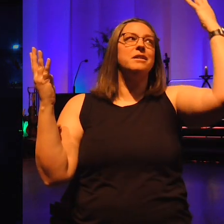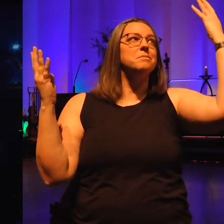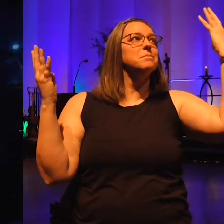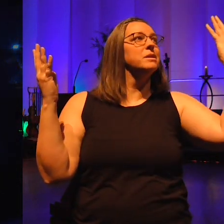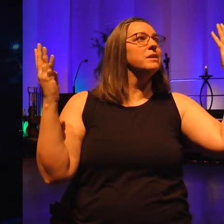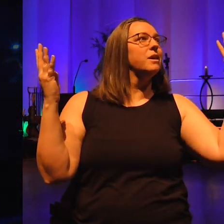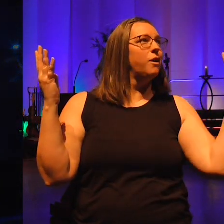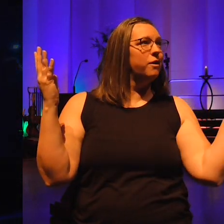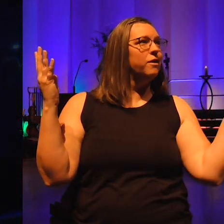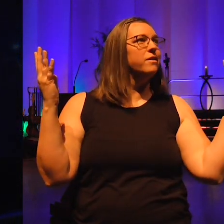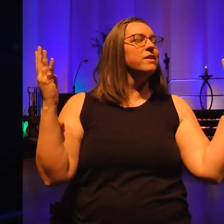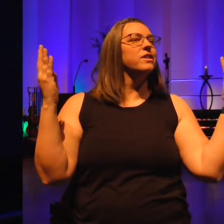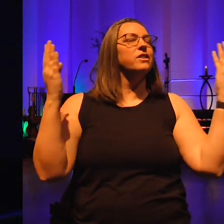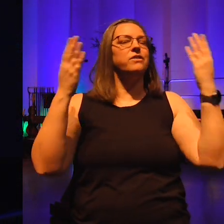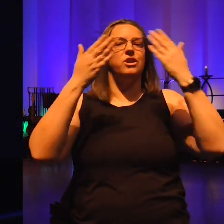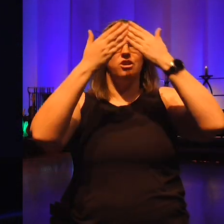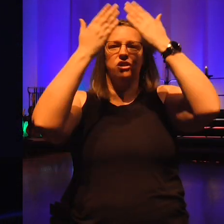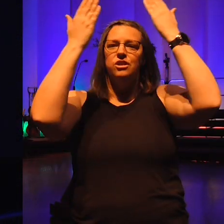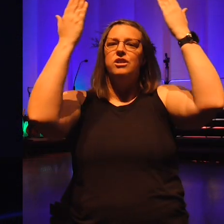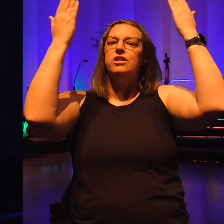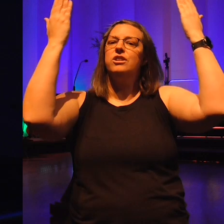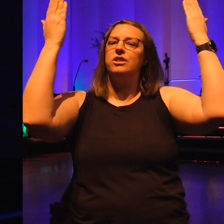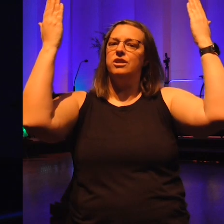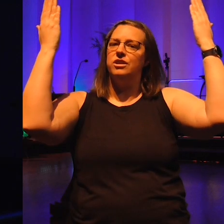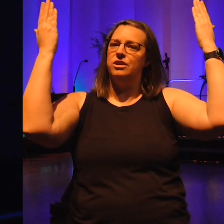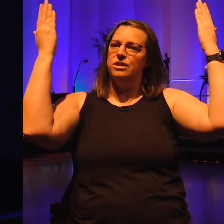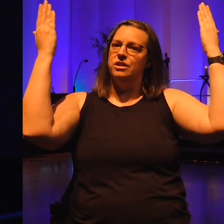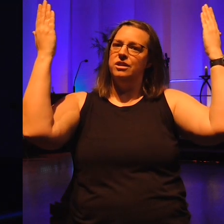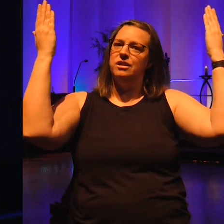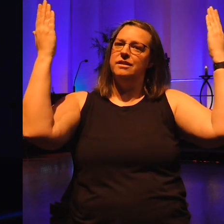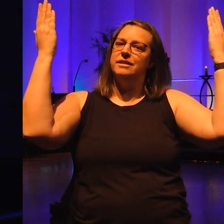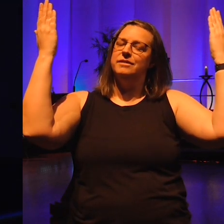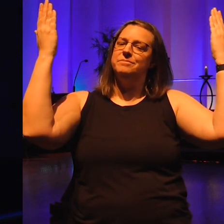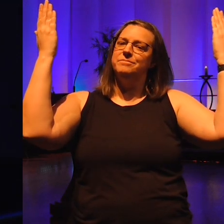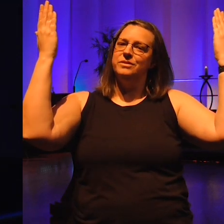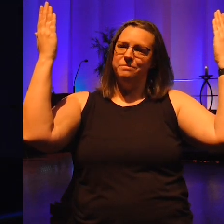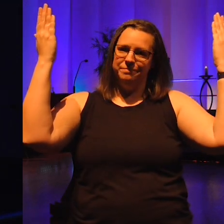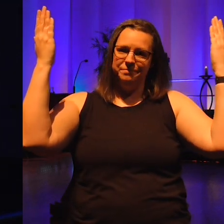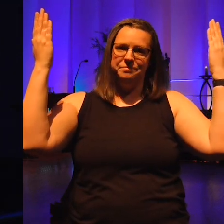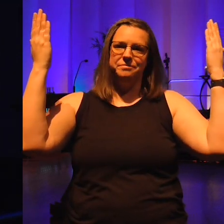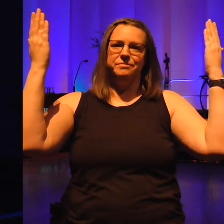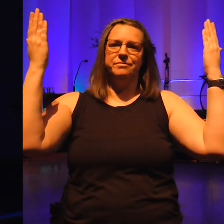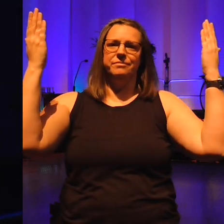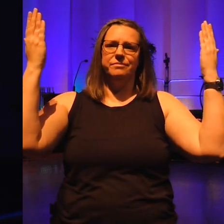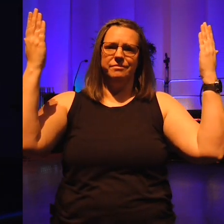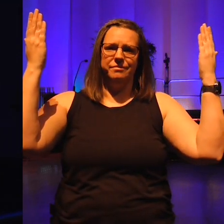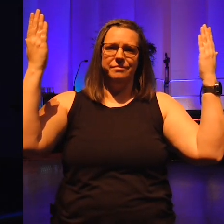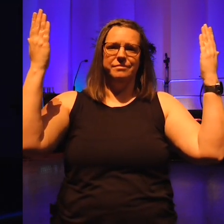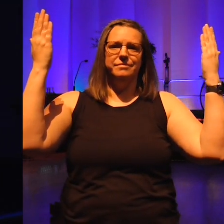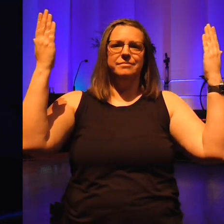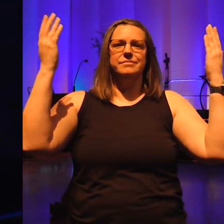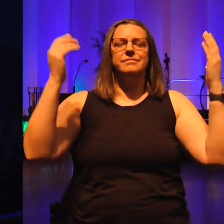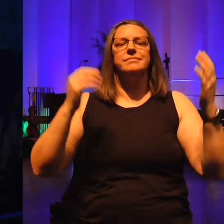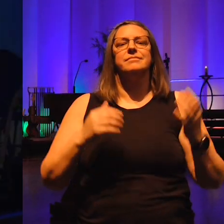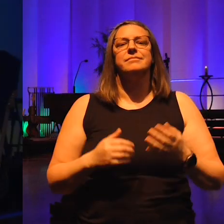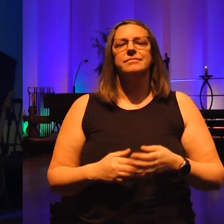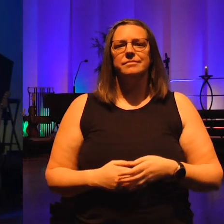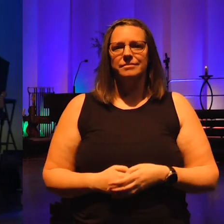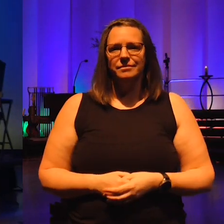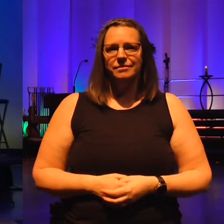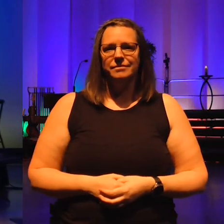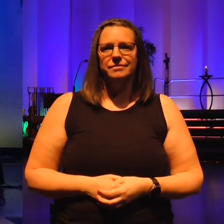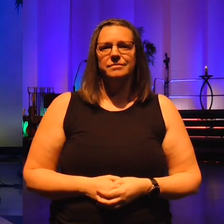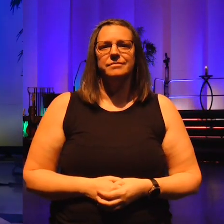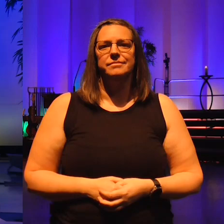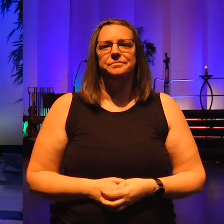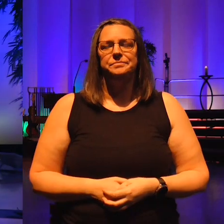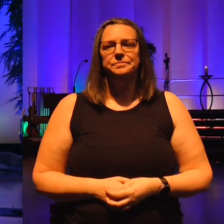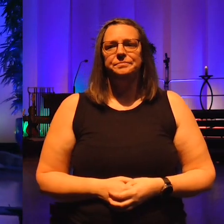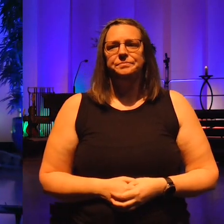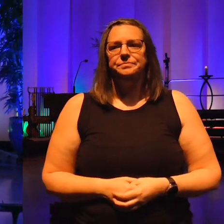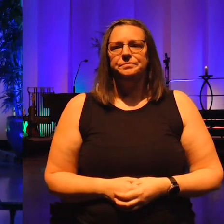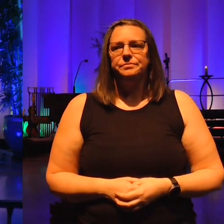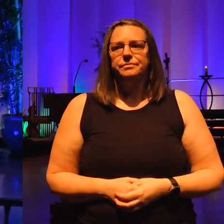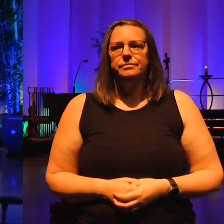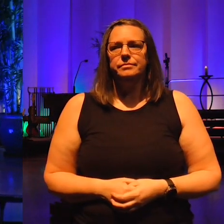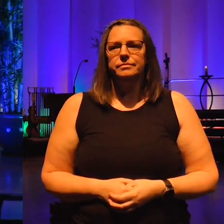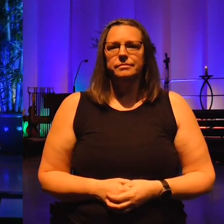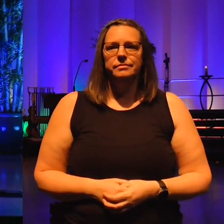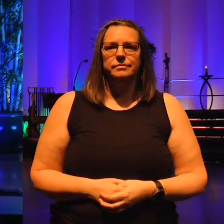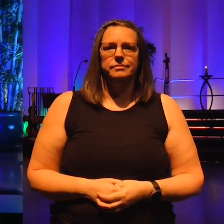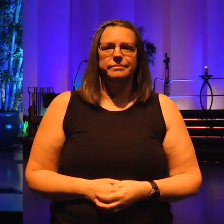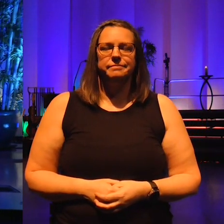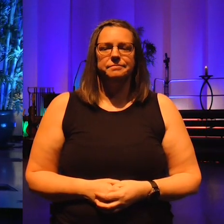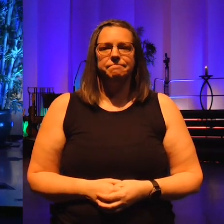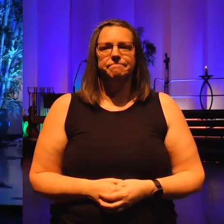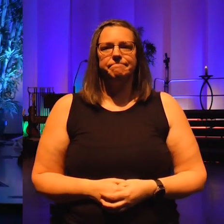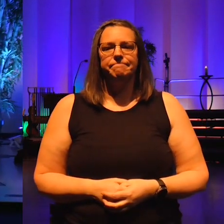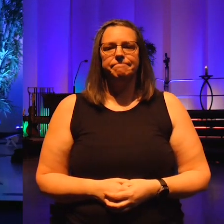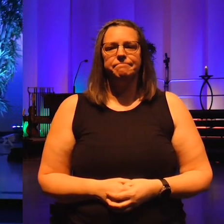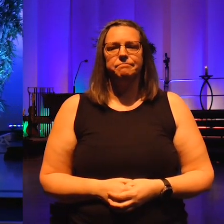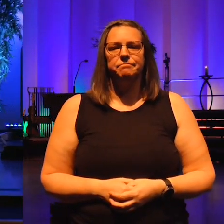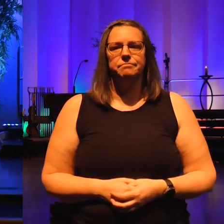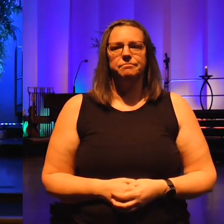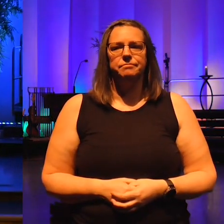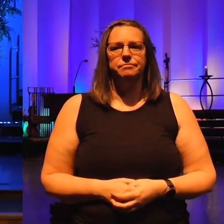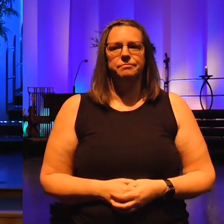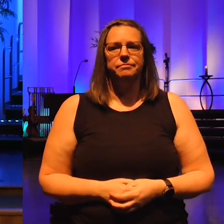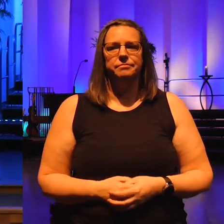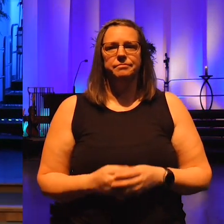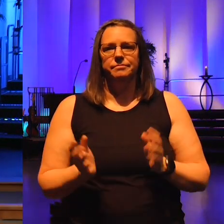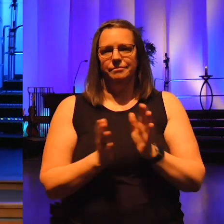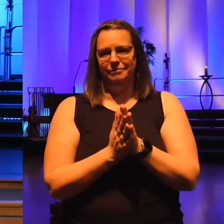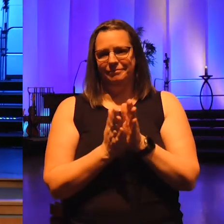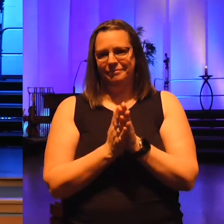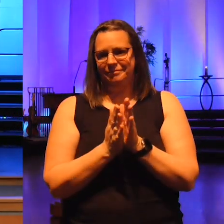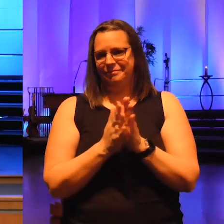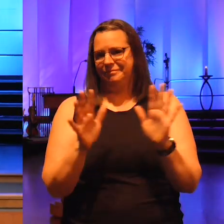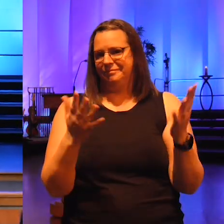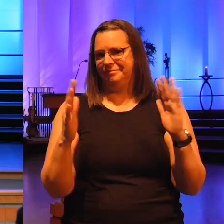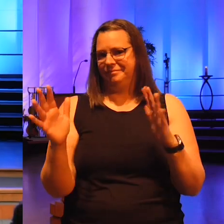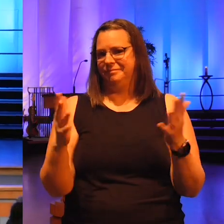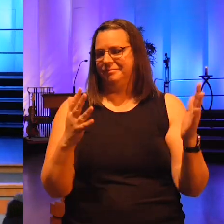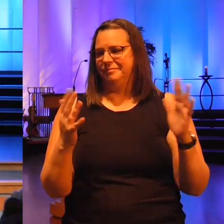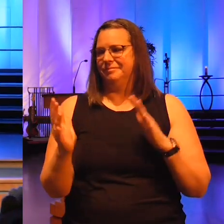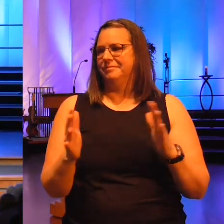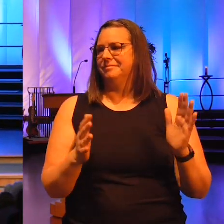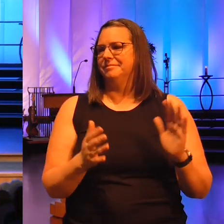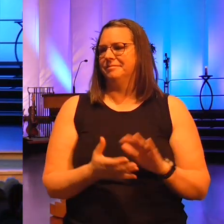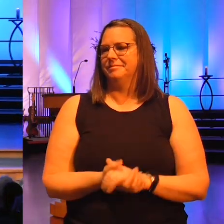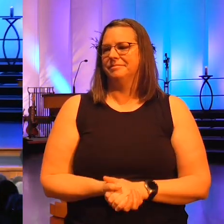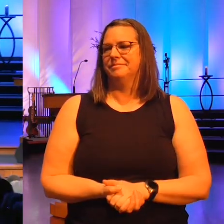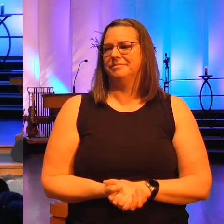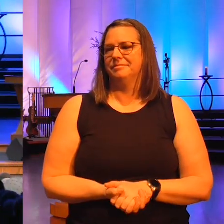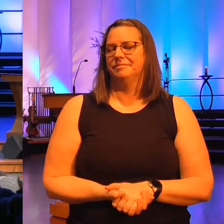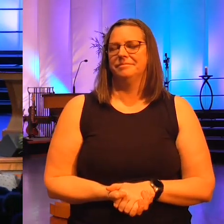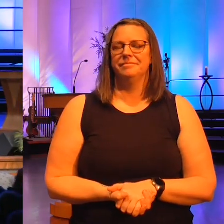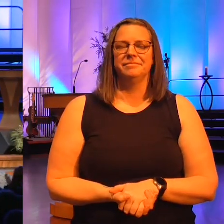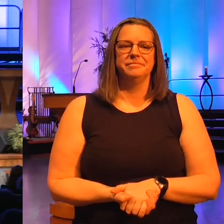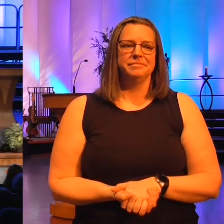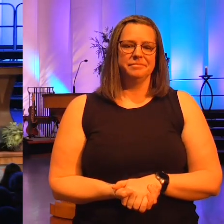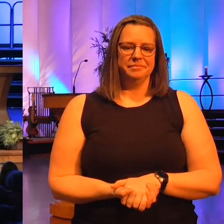over your head